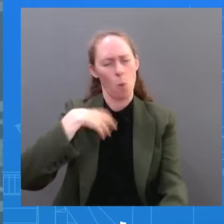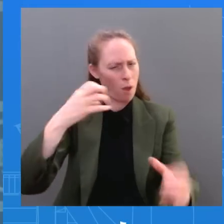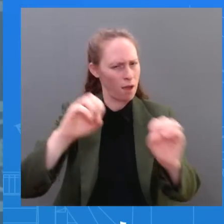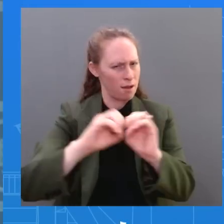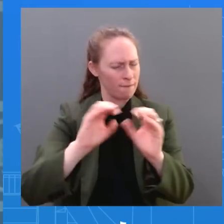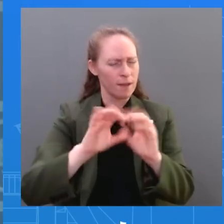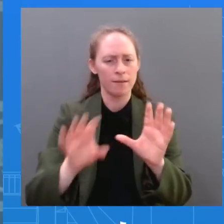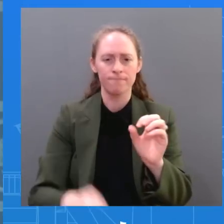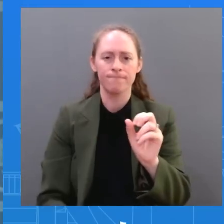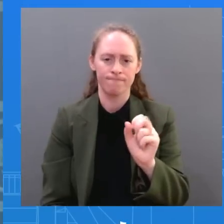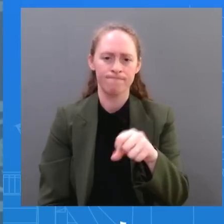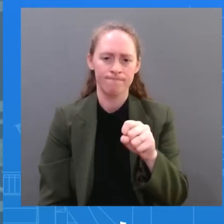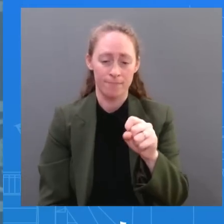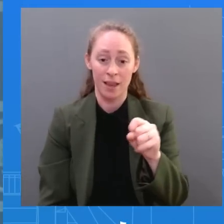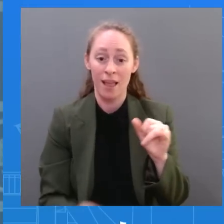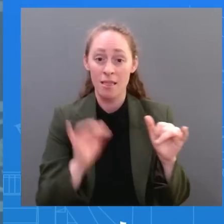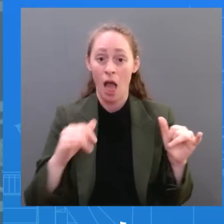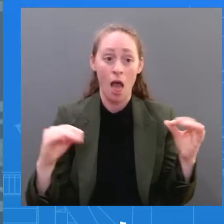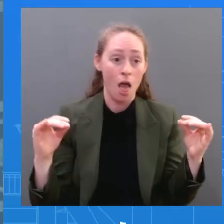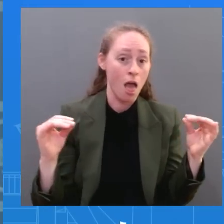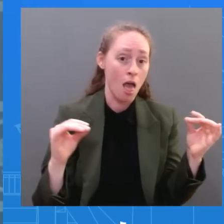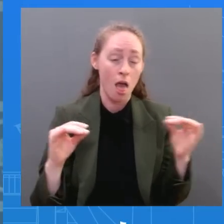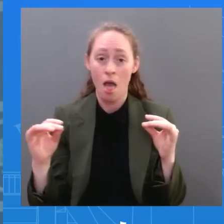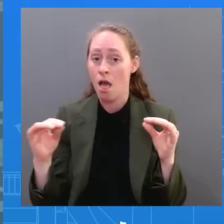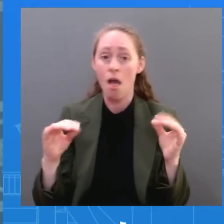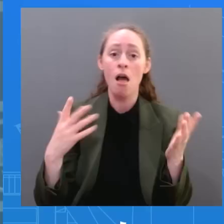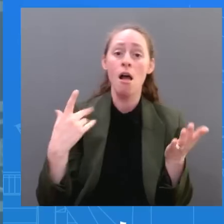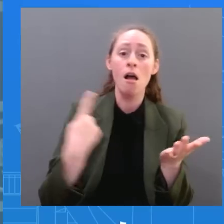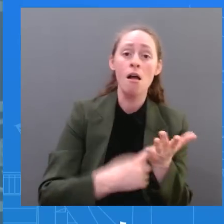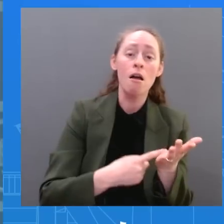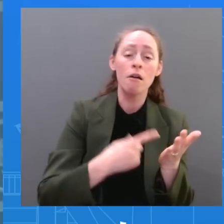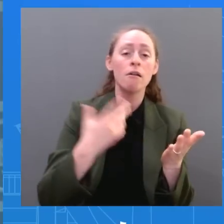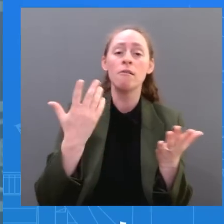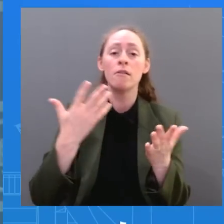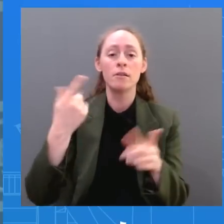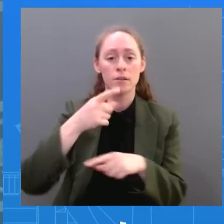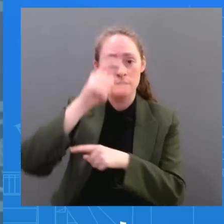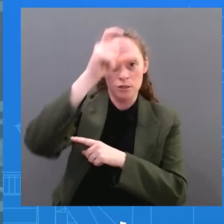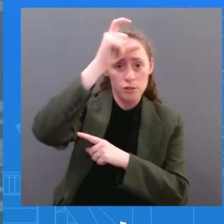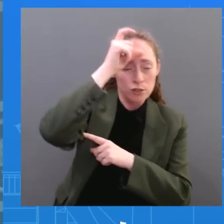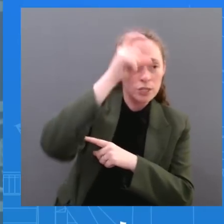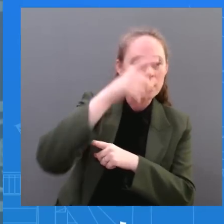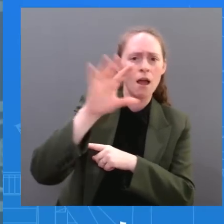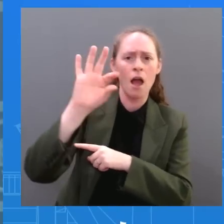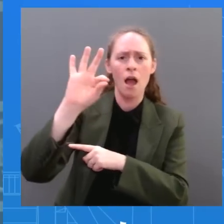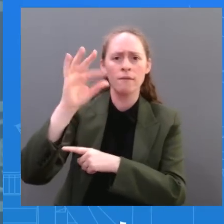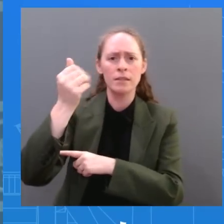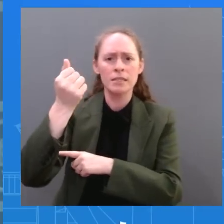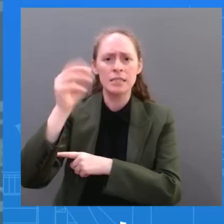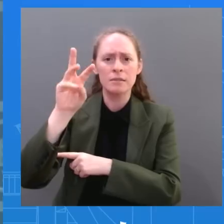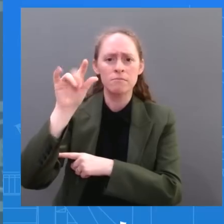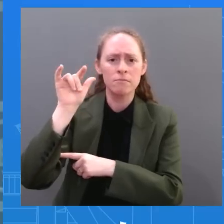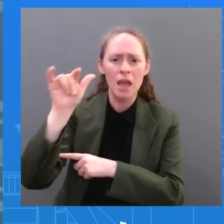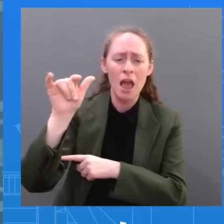We've talked about this several months ago. So there's really nothing new. The President has supported that effort.